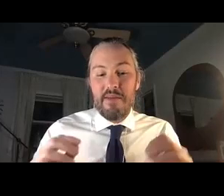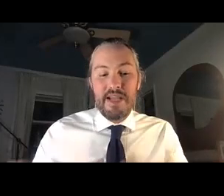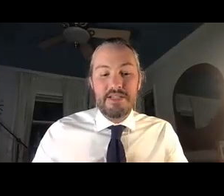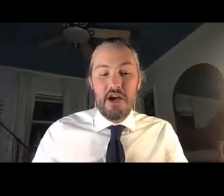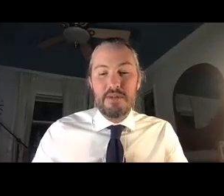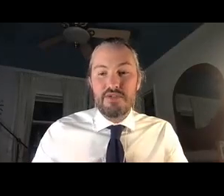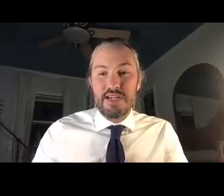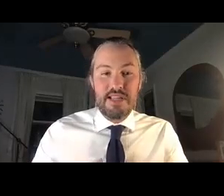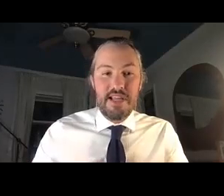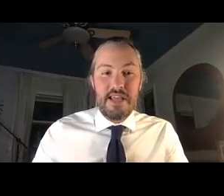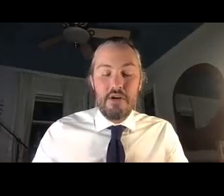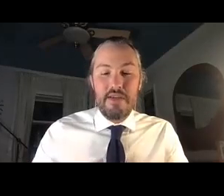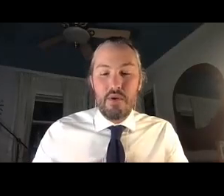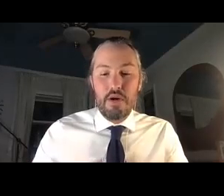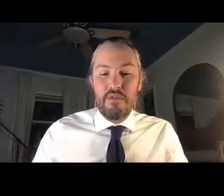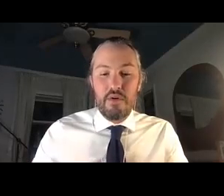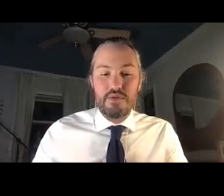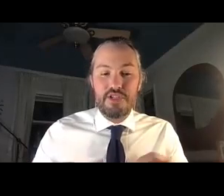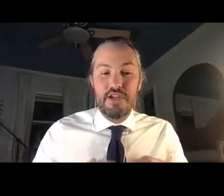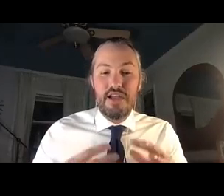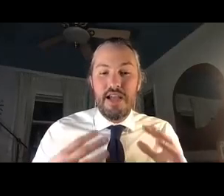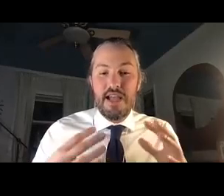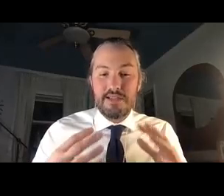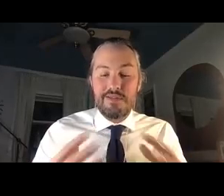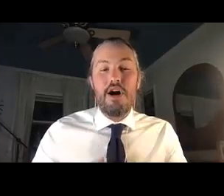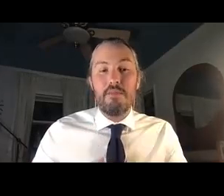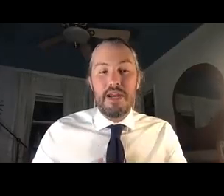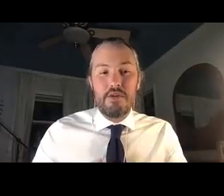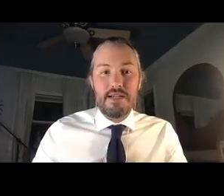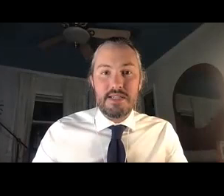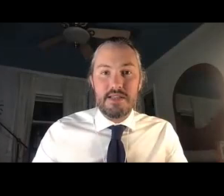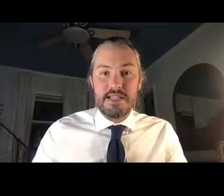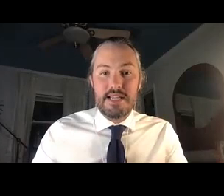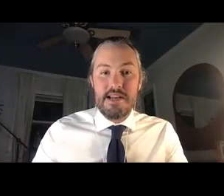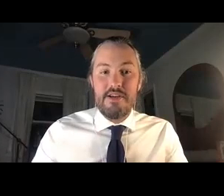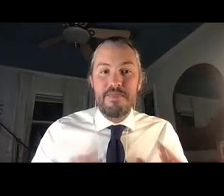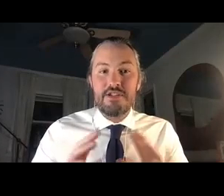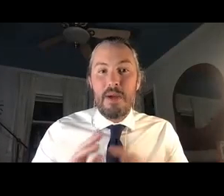begins to help us address the caregiving workforce which has long been in crisis in this state. So by